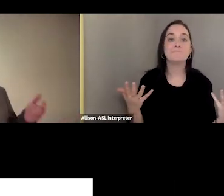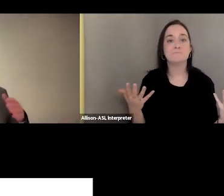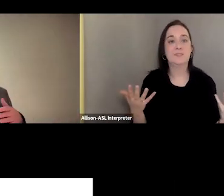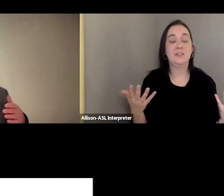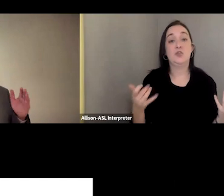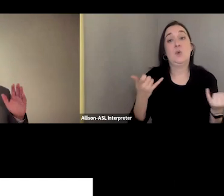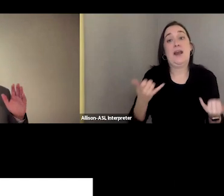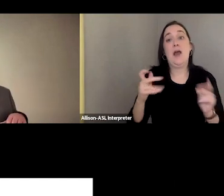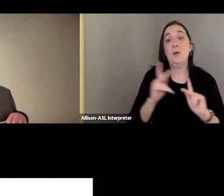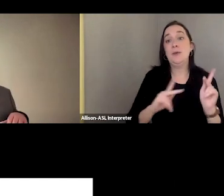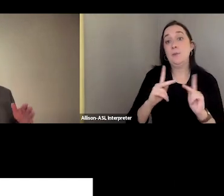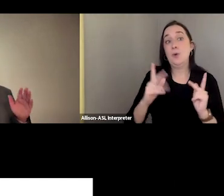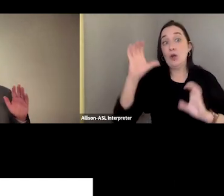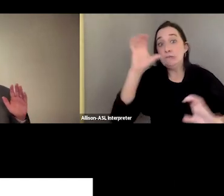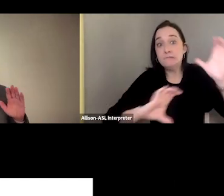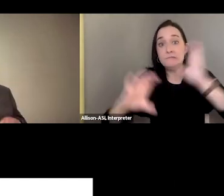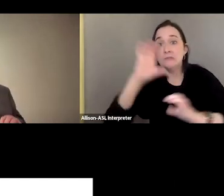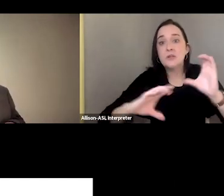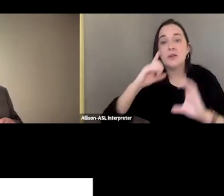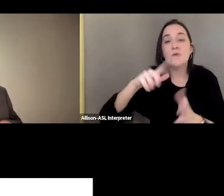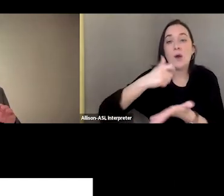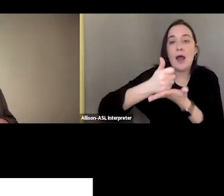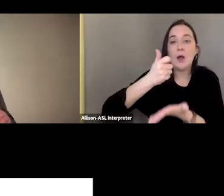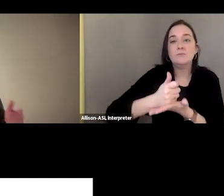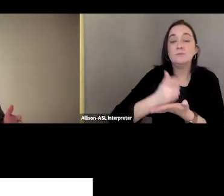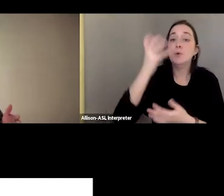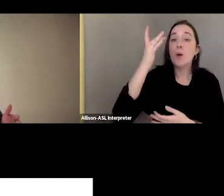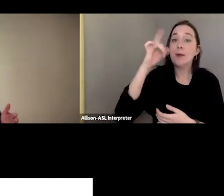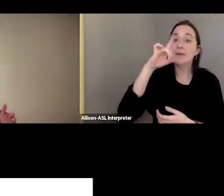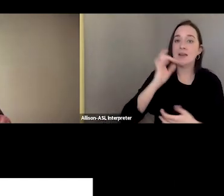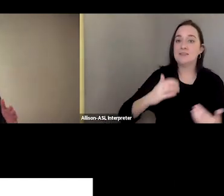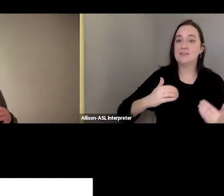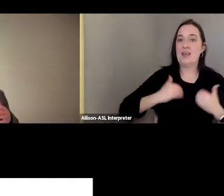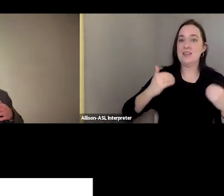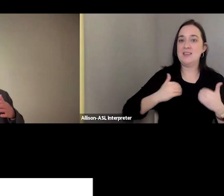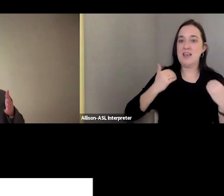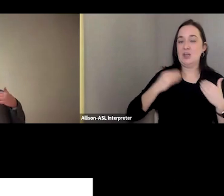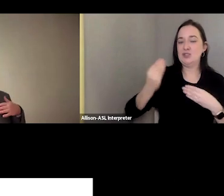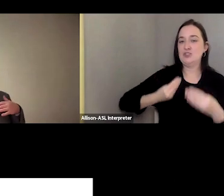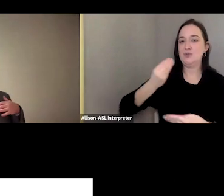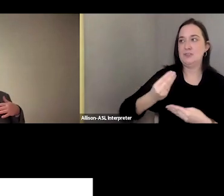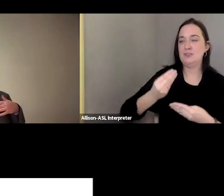And maybe I have said this before, that the younger generation is looking for help more than I think the older generation,